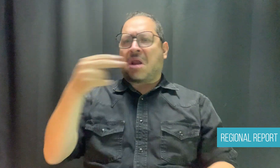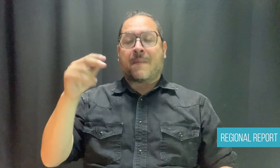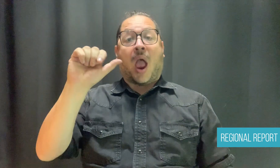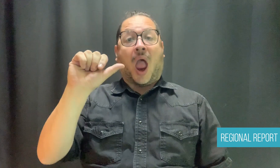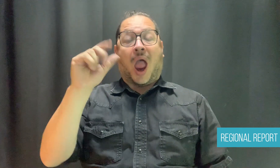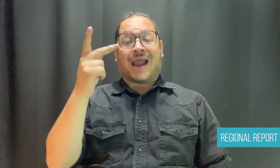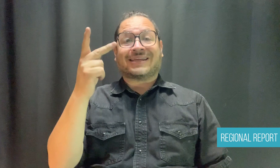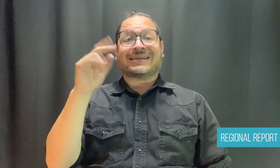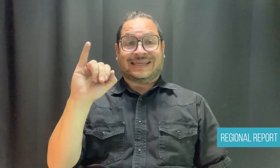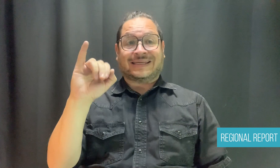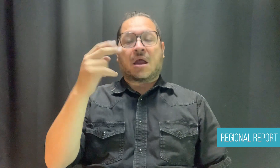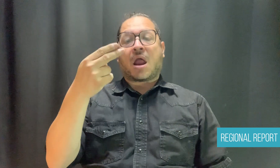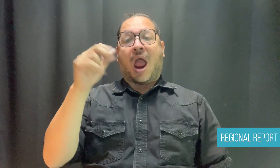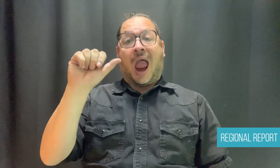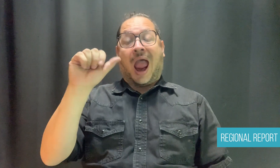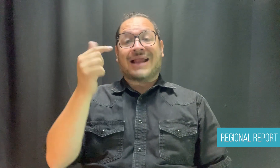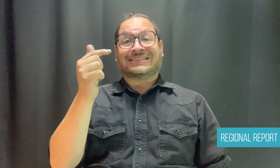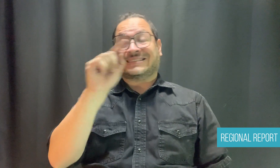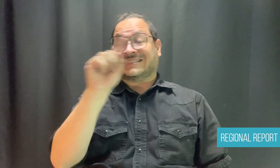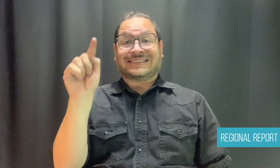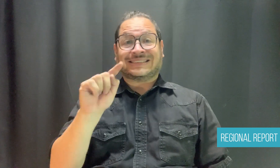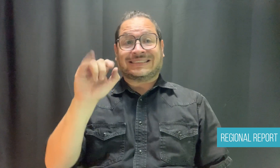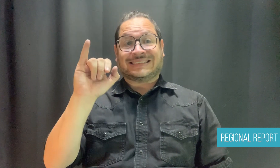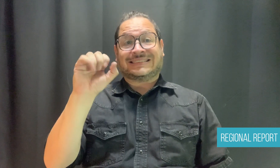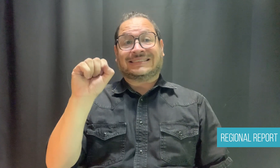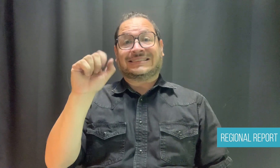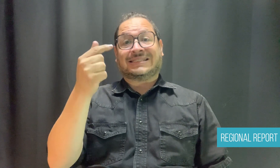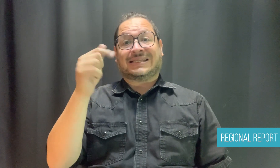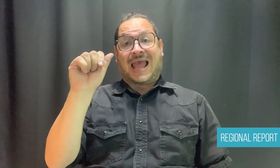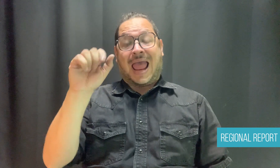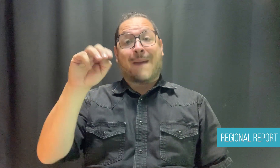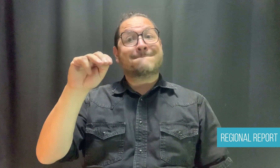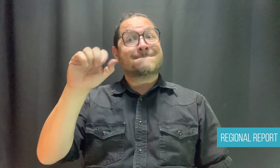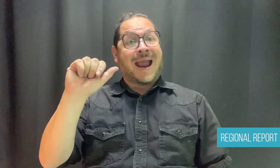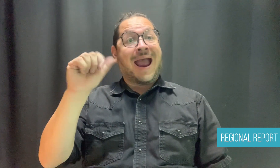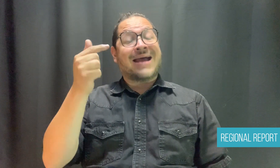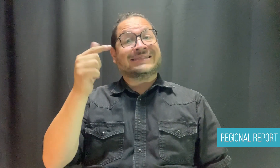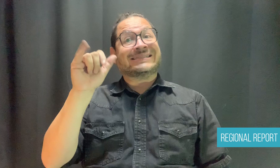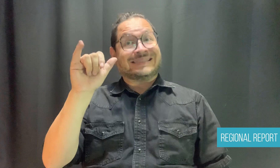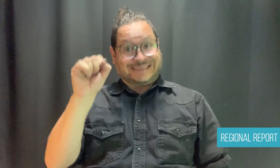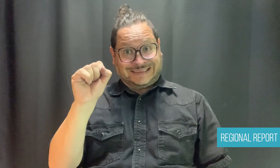Aki Hatzistamatis were very brave and defied obstacles